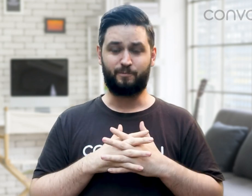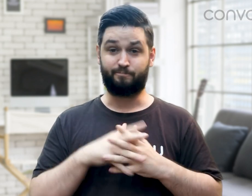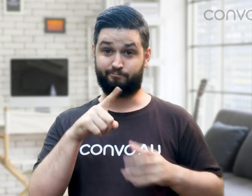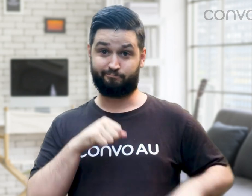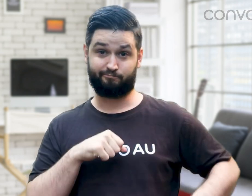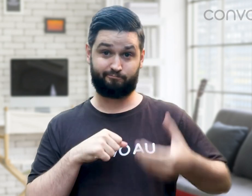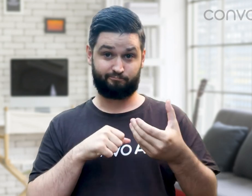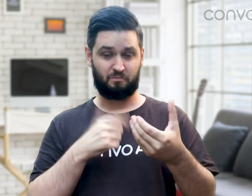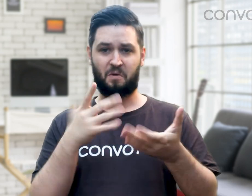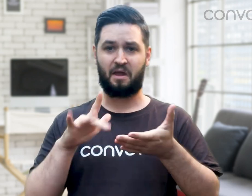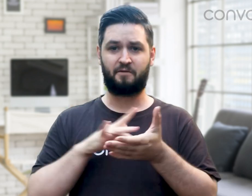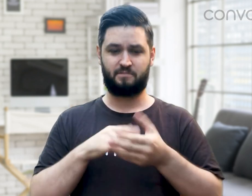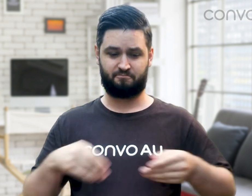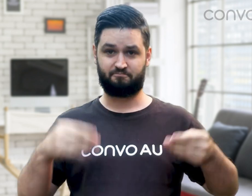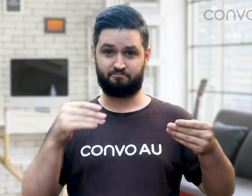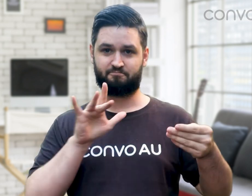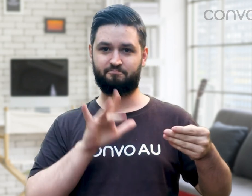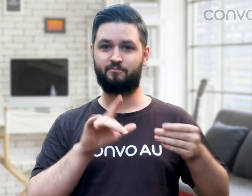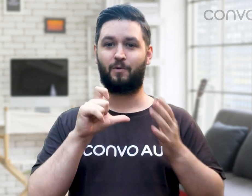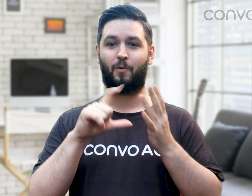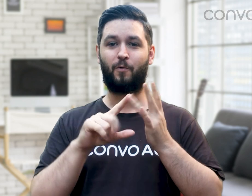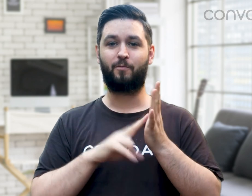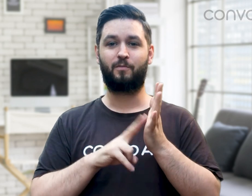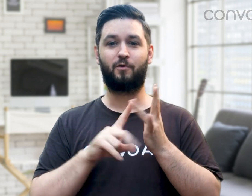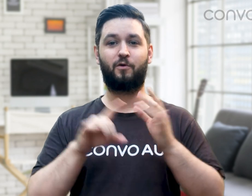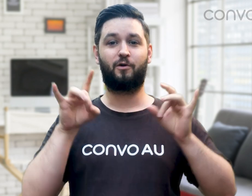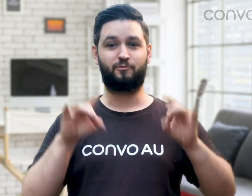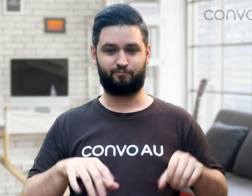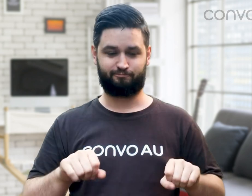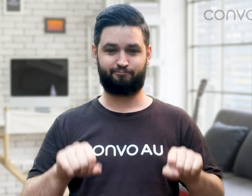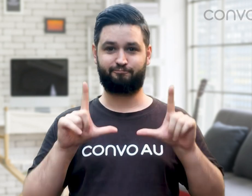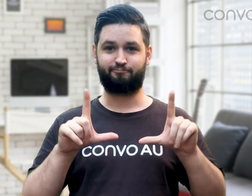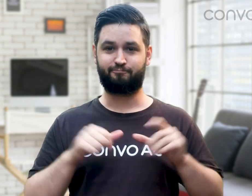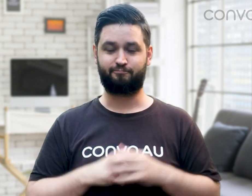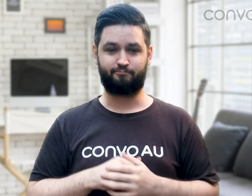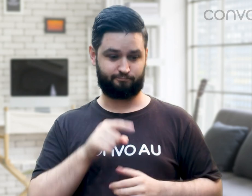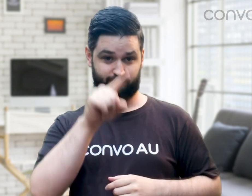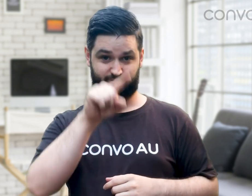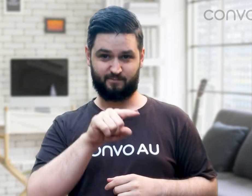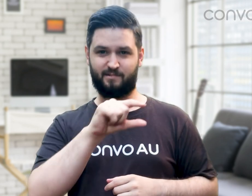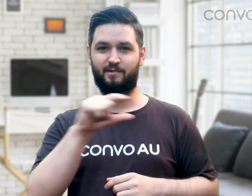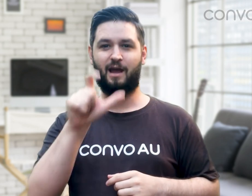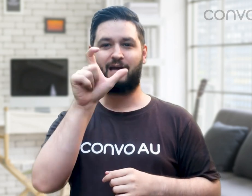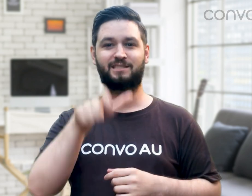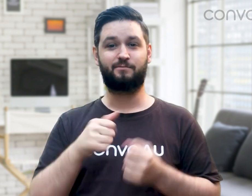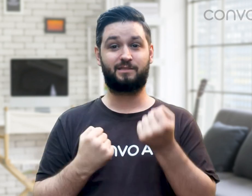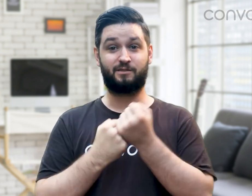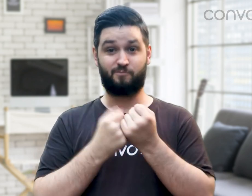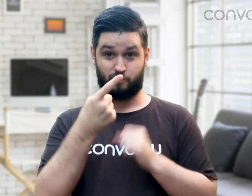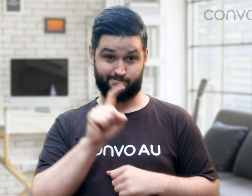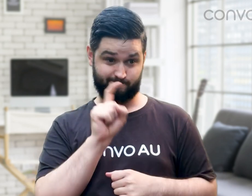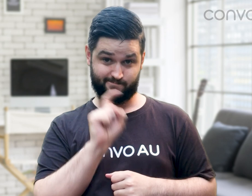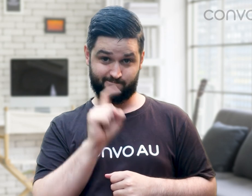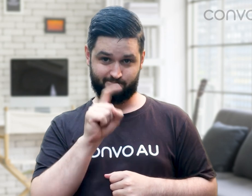On your device, open the Convo Australia app and click the “Customer Support” button.